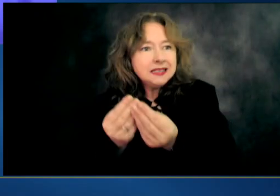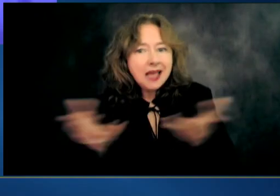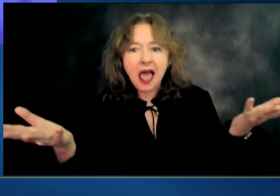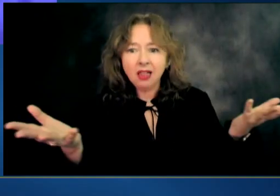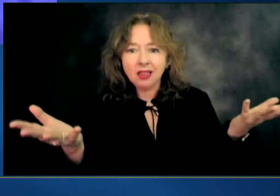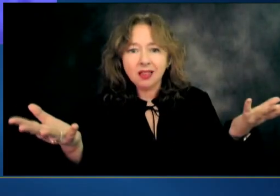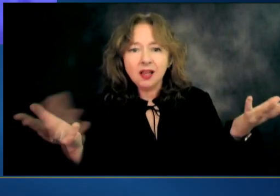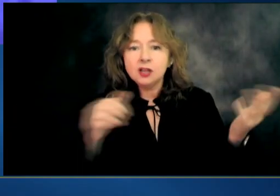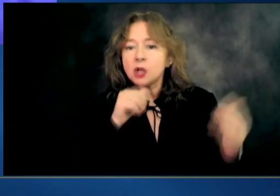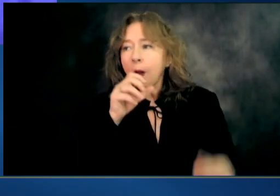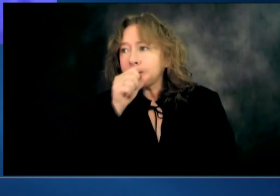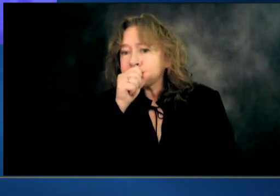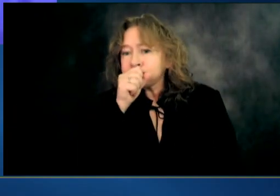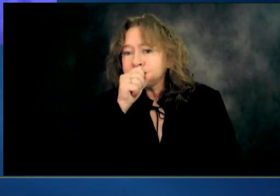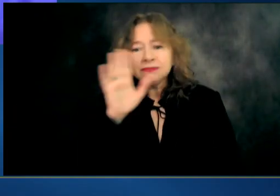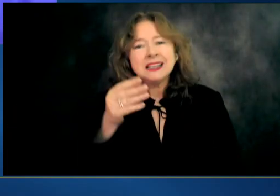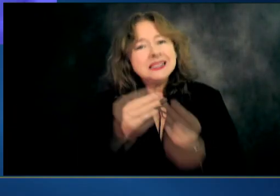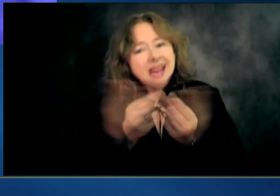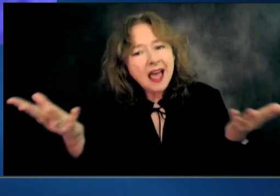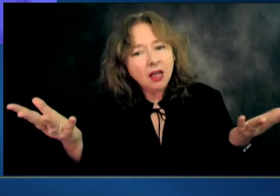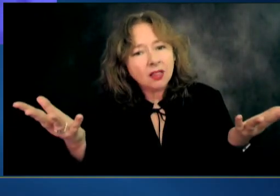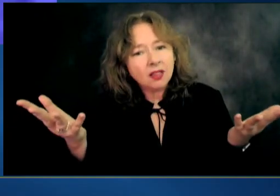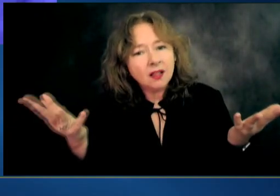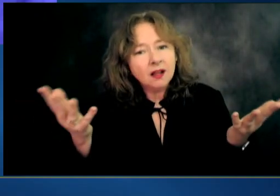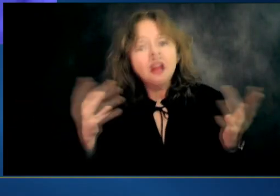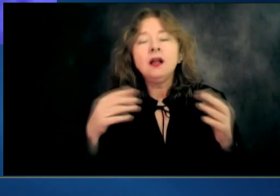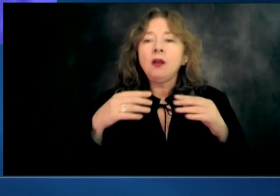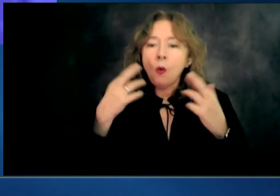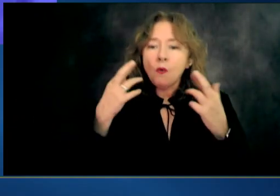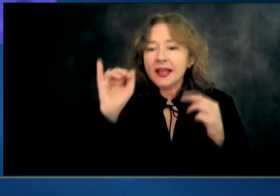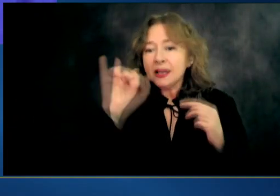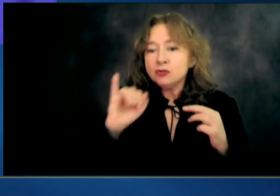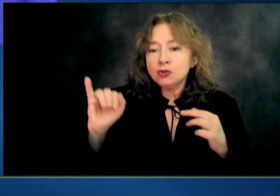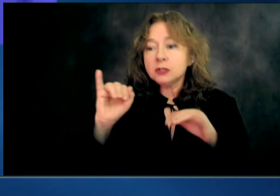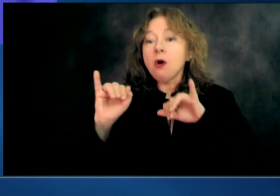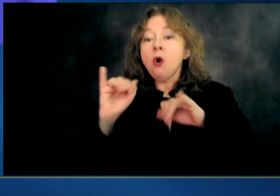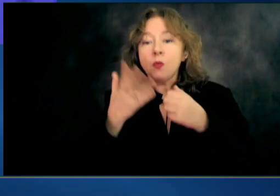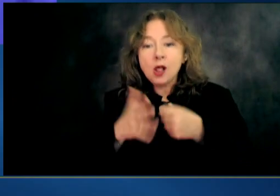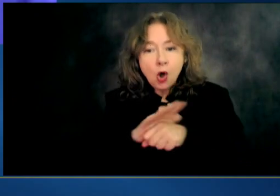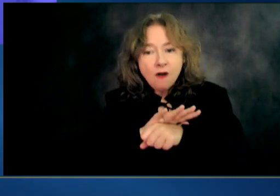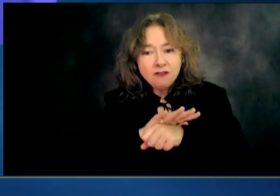So that way, hopefully, it'll get covered by insurance, and people won't have to go into the ER